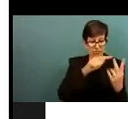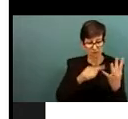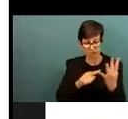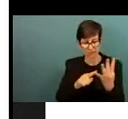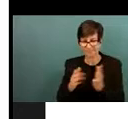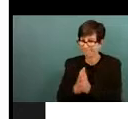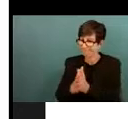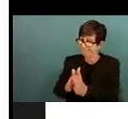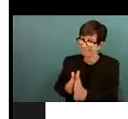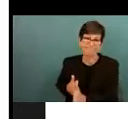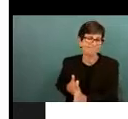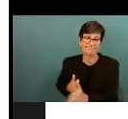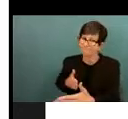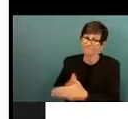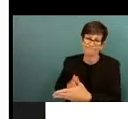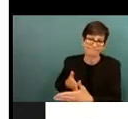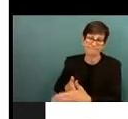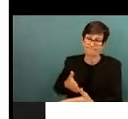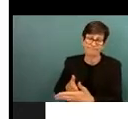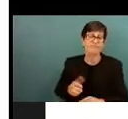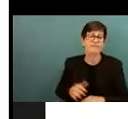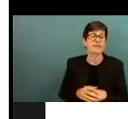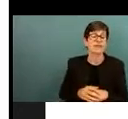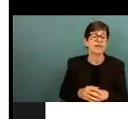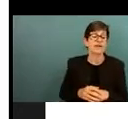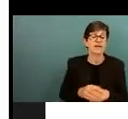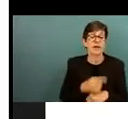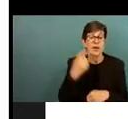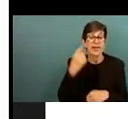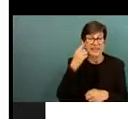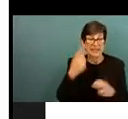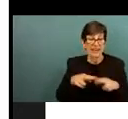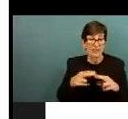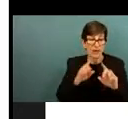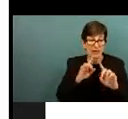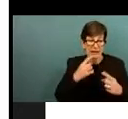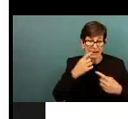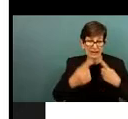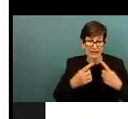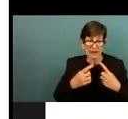And we think that if we are clear about this, it will help us target interventions in this